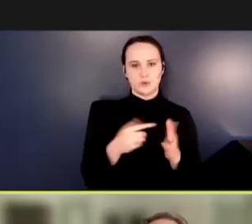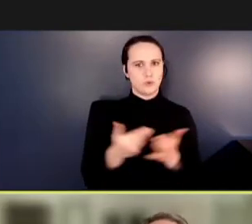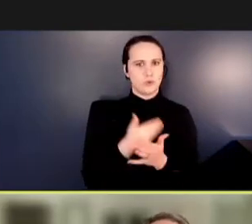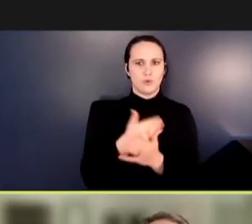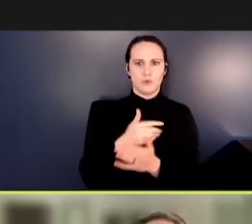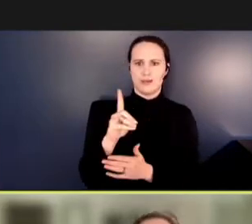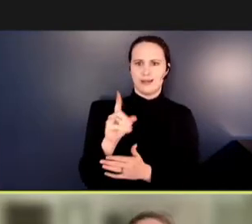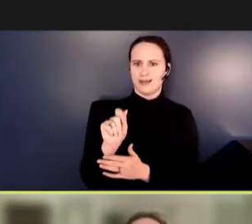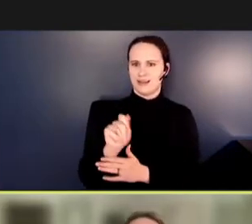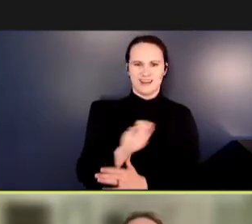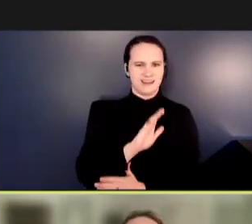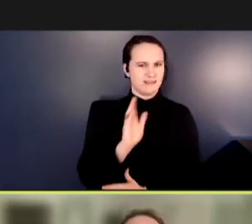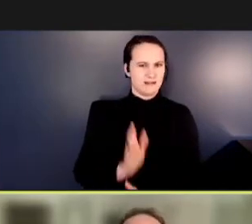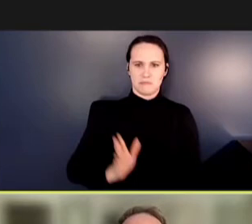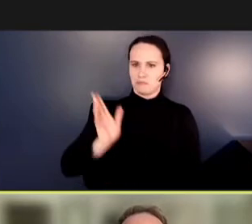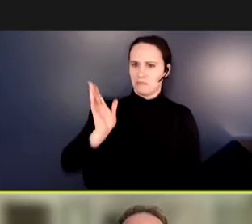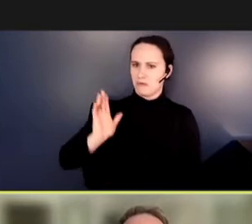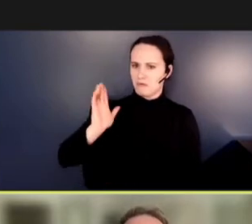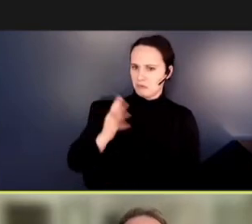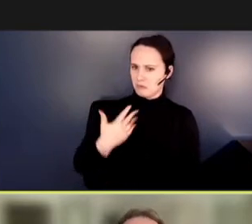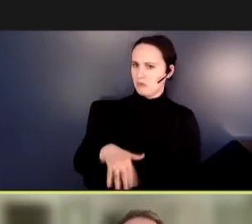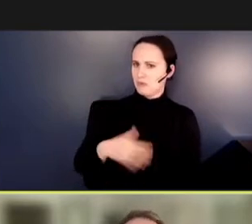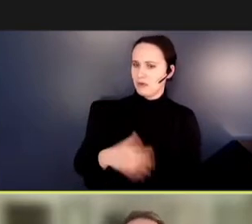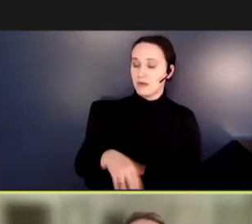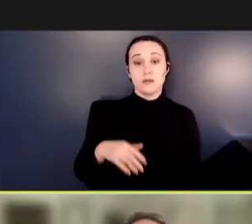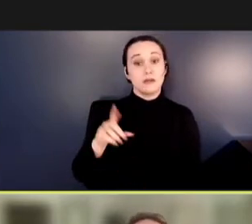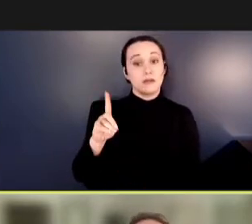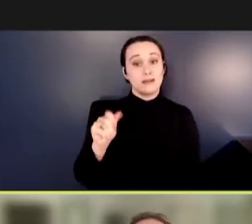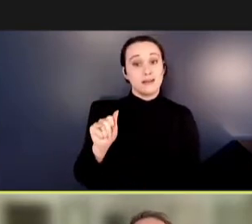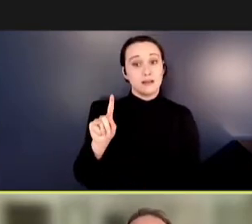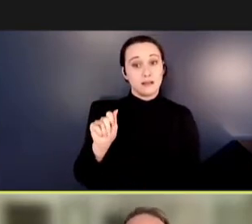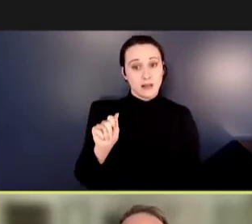And a lot of this data can be generated at a lower and lower cost, particularly in the